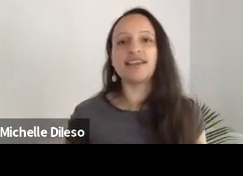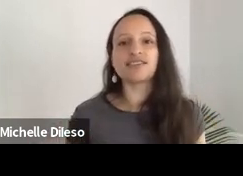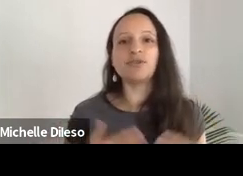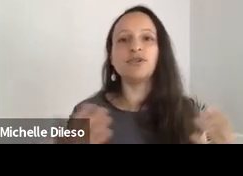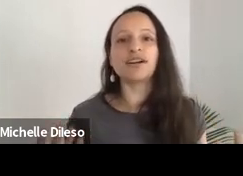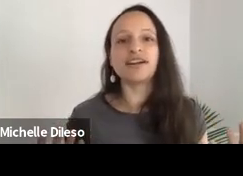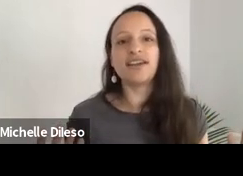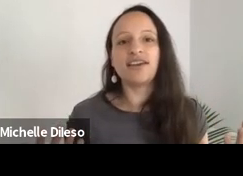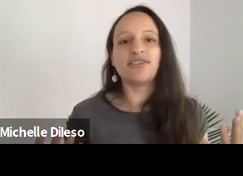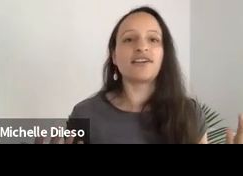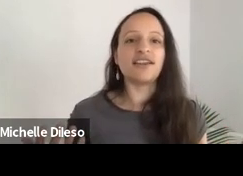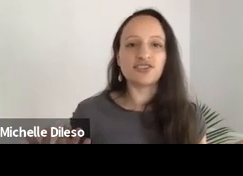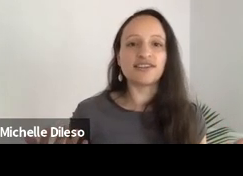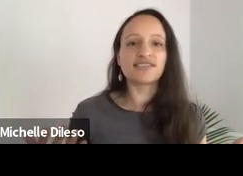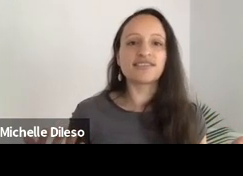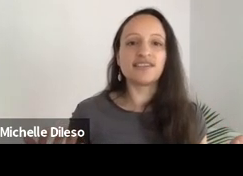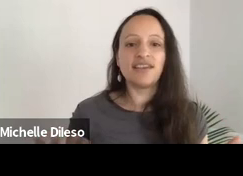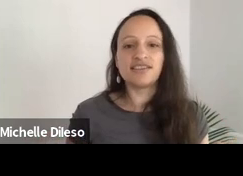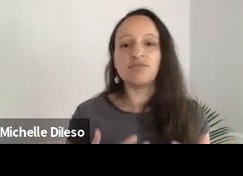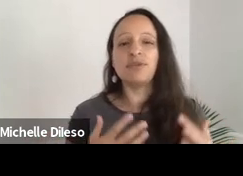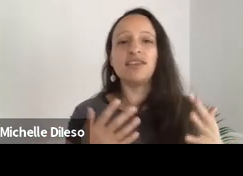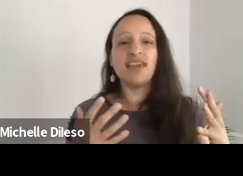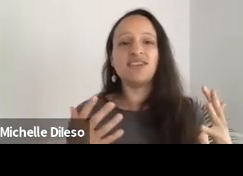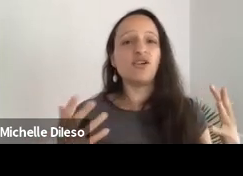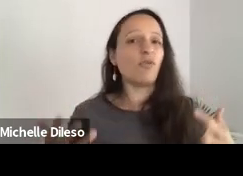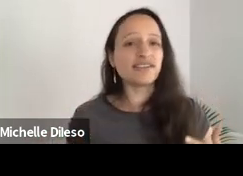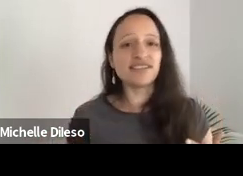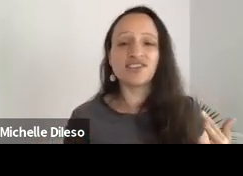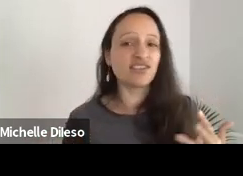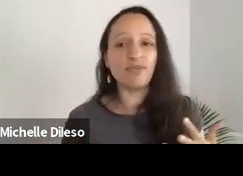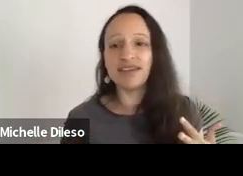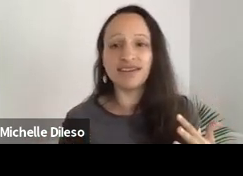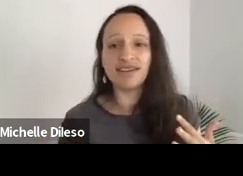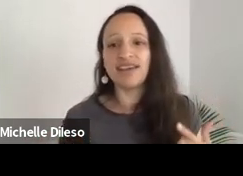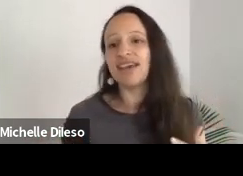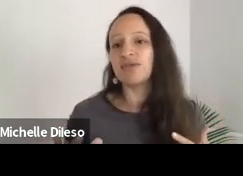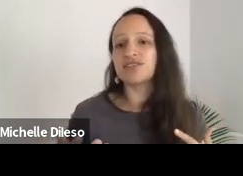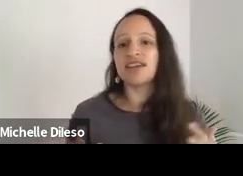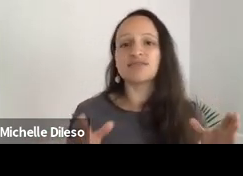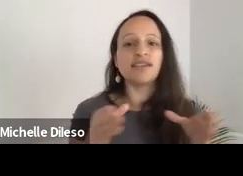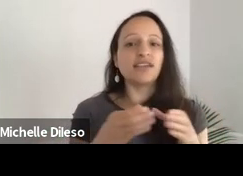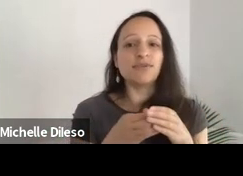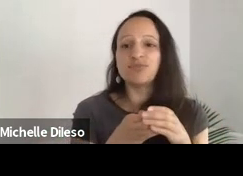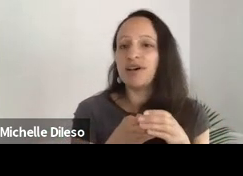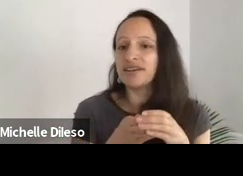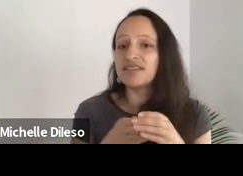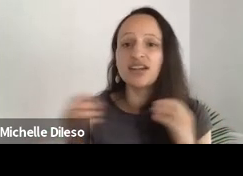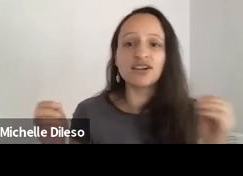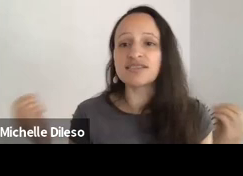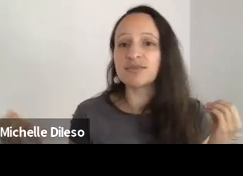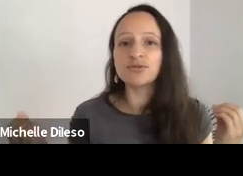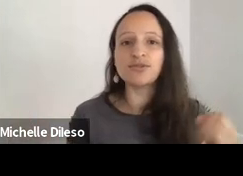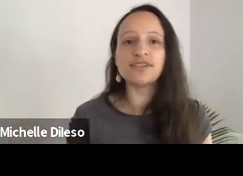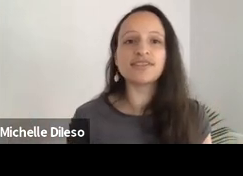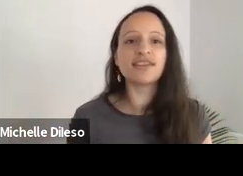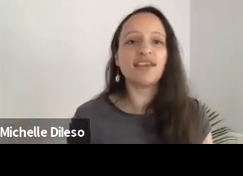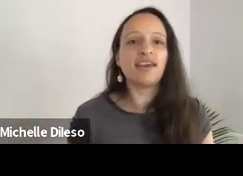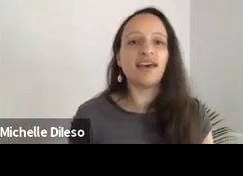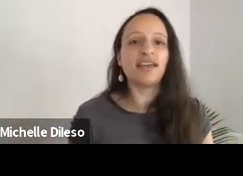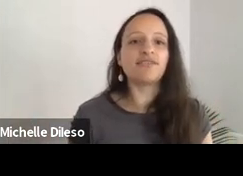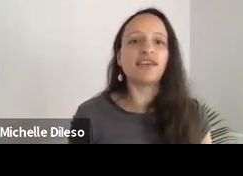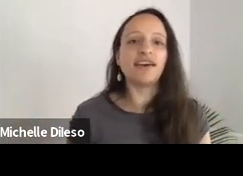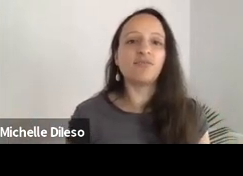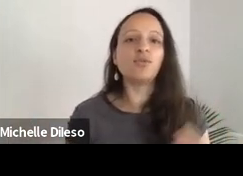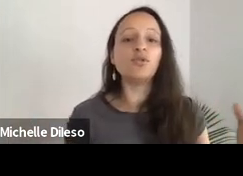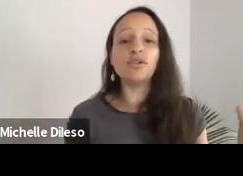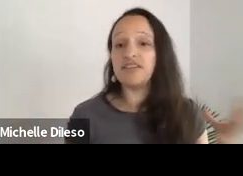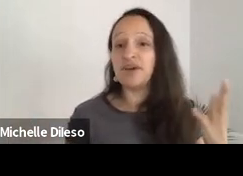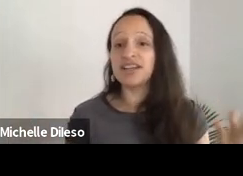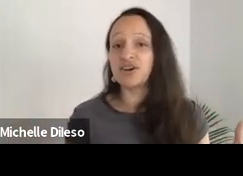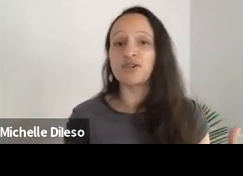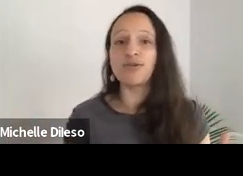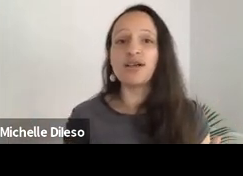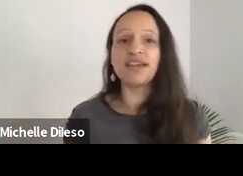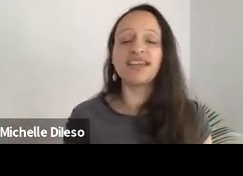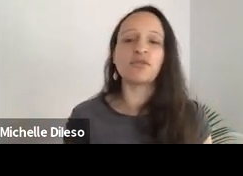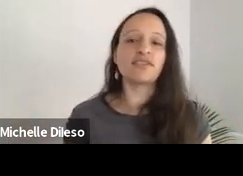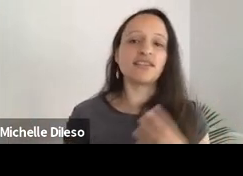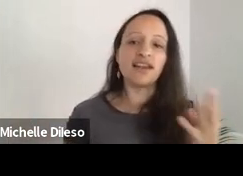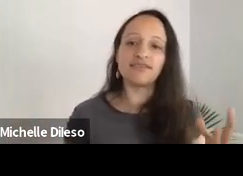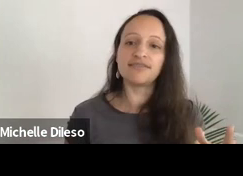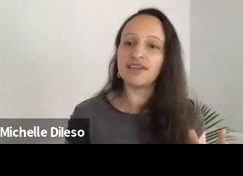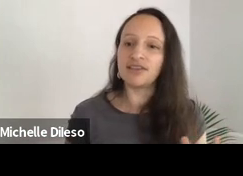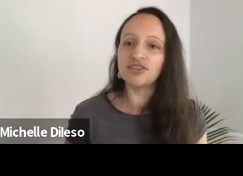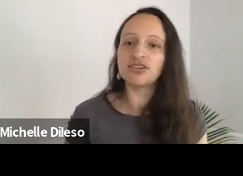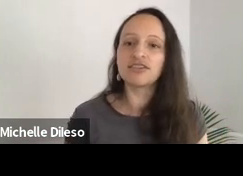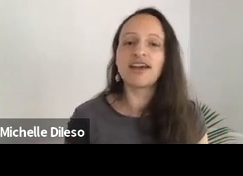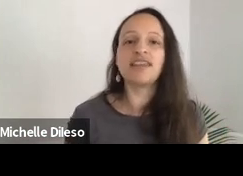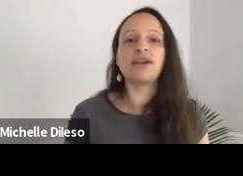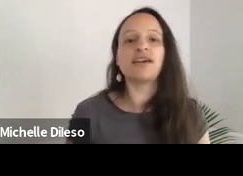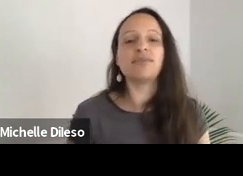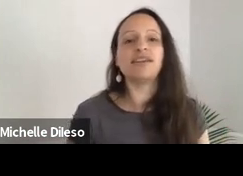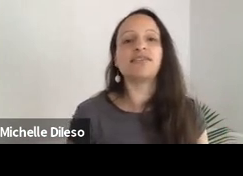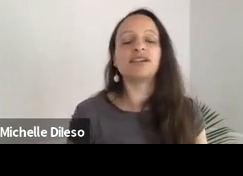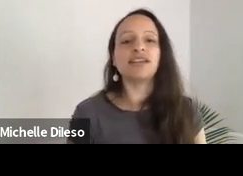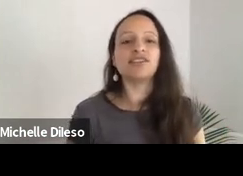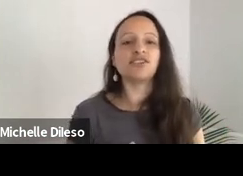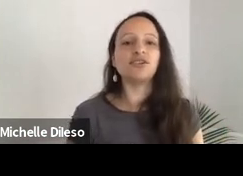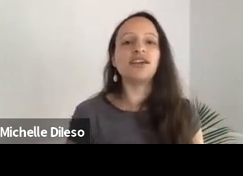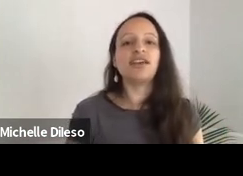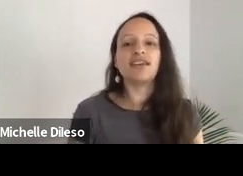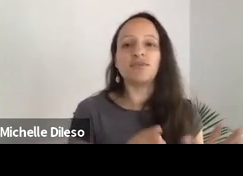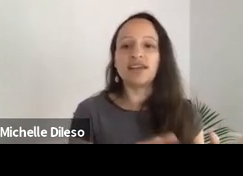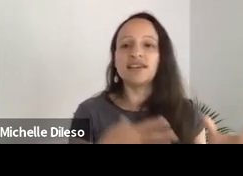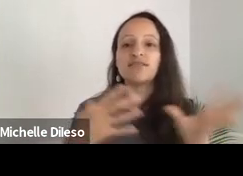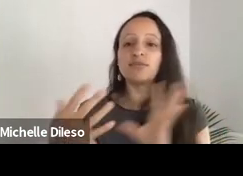does explore their interests, so maybe they don't want to touch the mud, in which case we can give them a small container and some tools. If the pool of mud is overwhelming or there's a lot of other children around they might not be really into, and